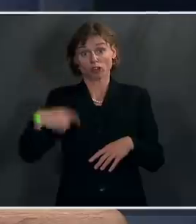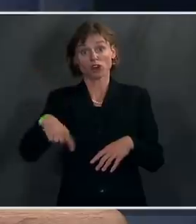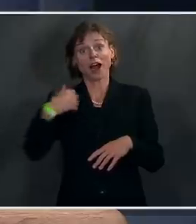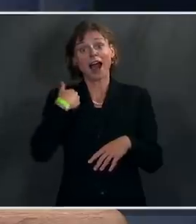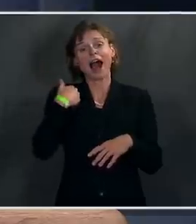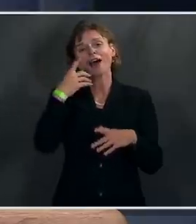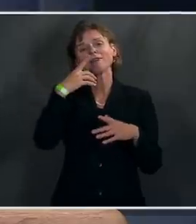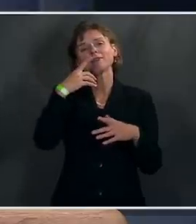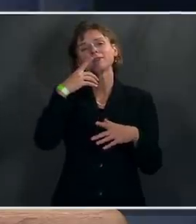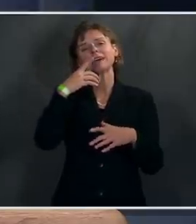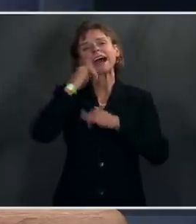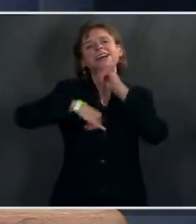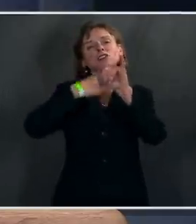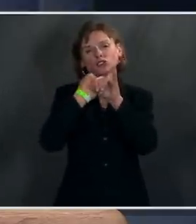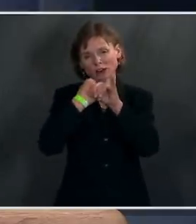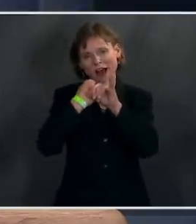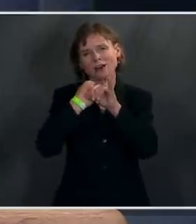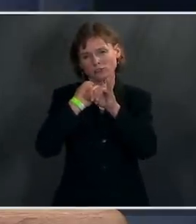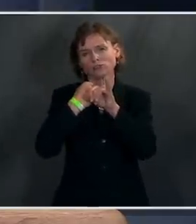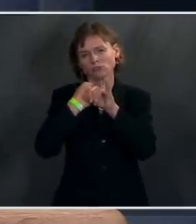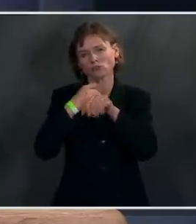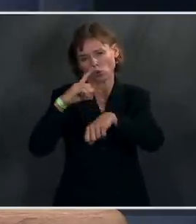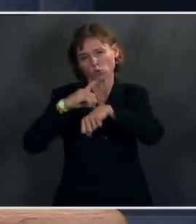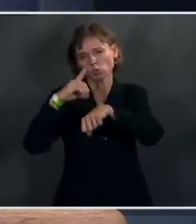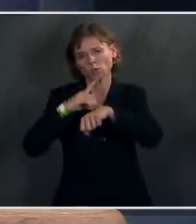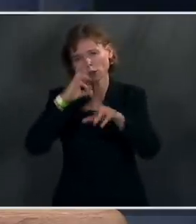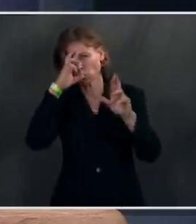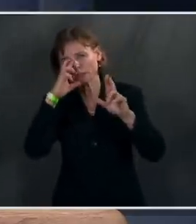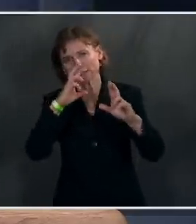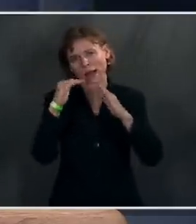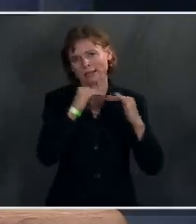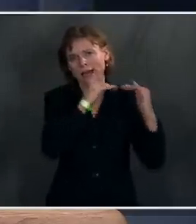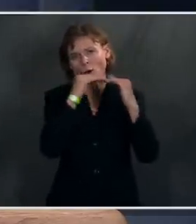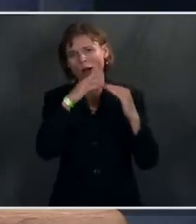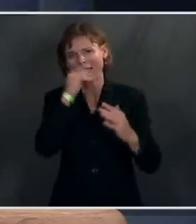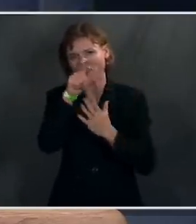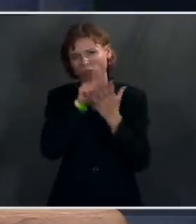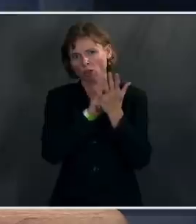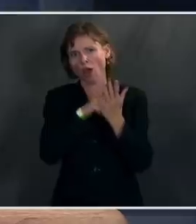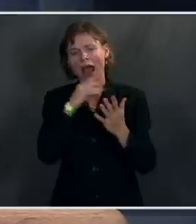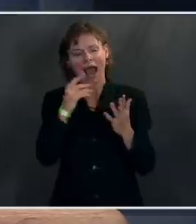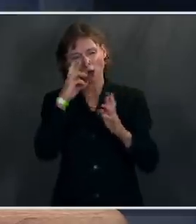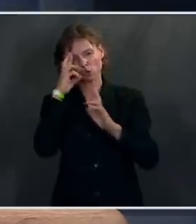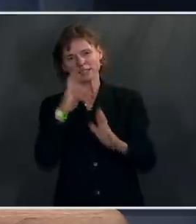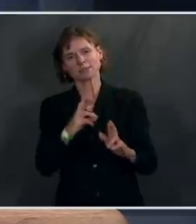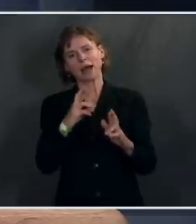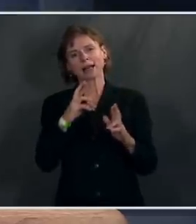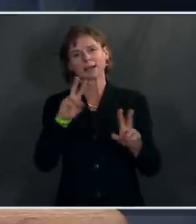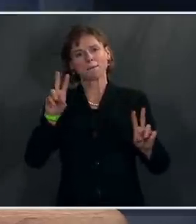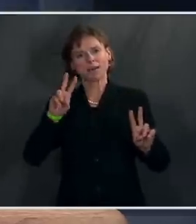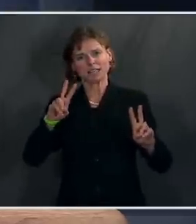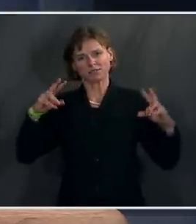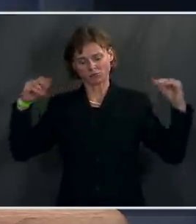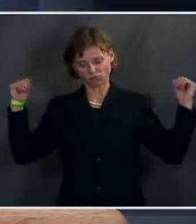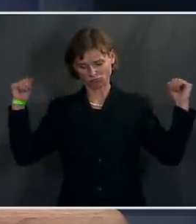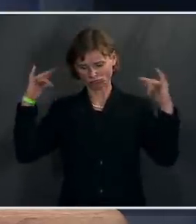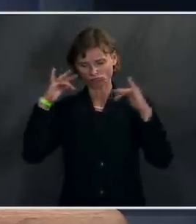before the law and the rights to freedom of expression and peaceful assembly. We reiterate our call for the Russian government